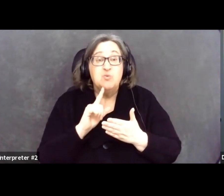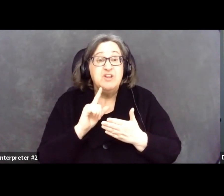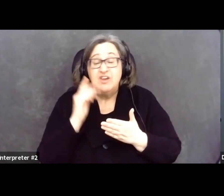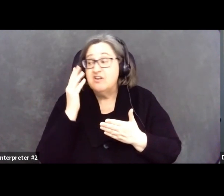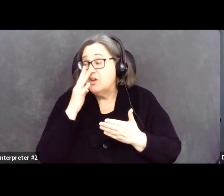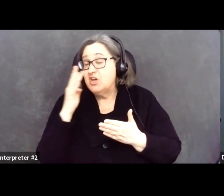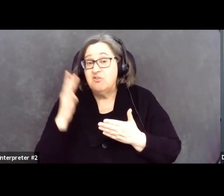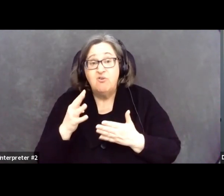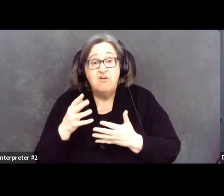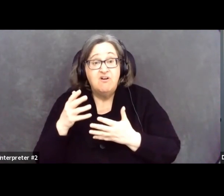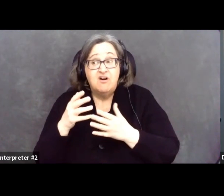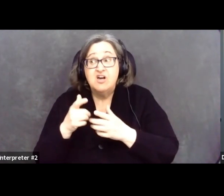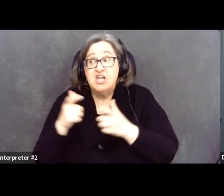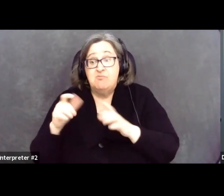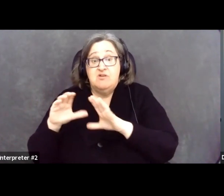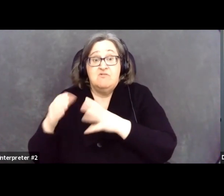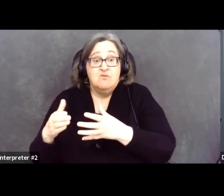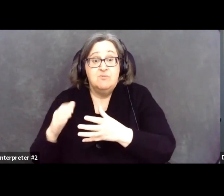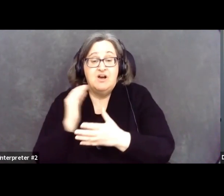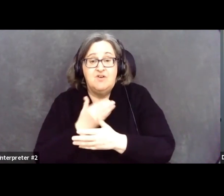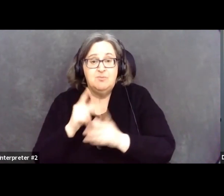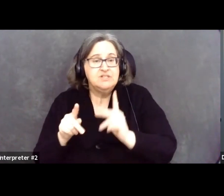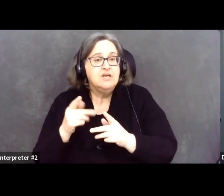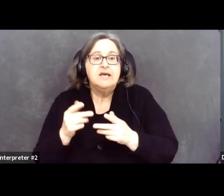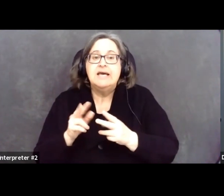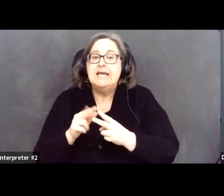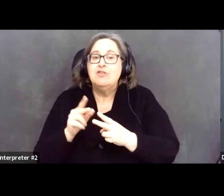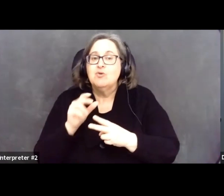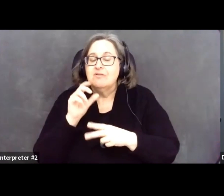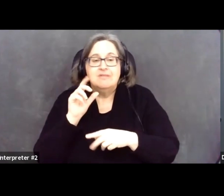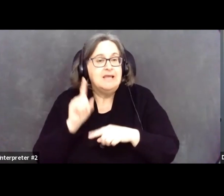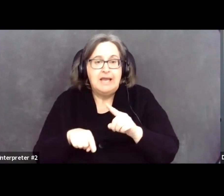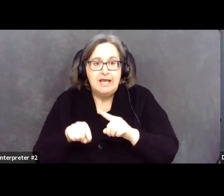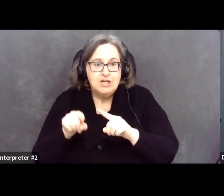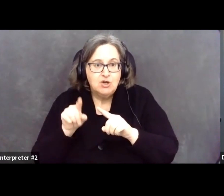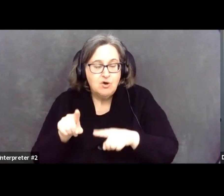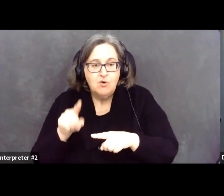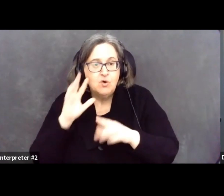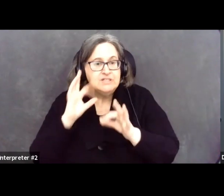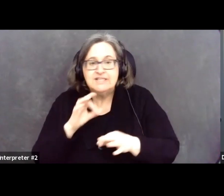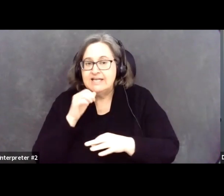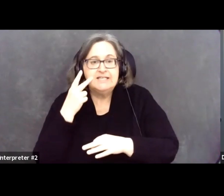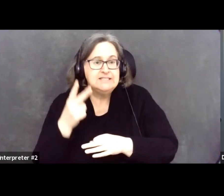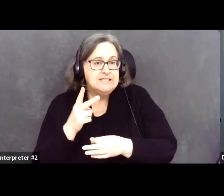our population who is either unable or choosing not to see a medical provider.